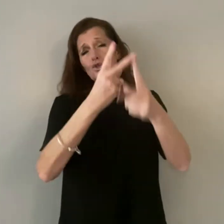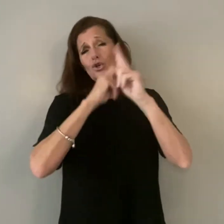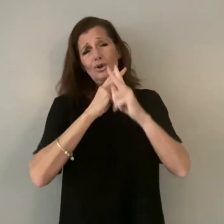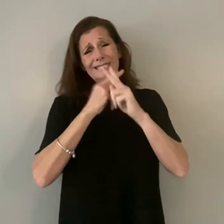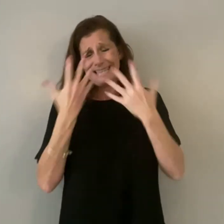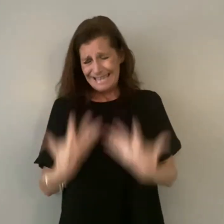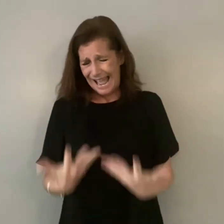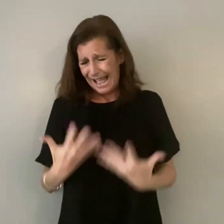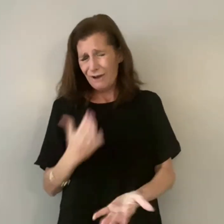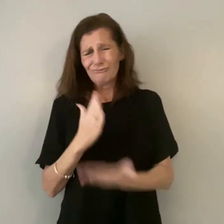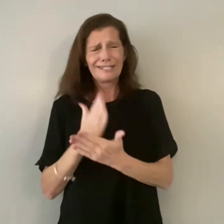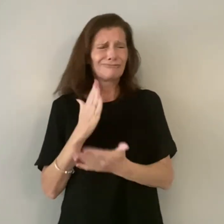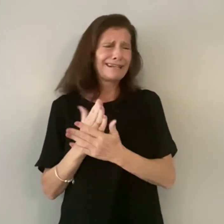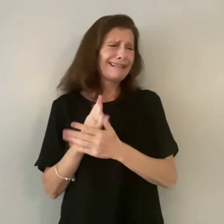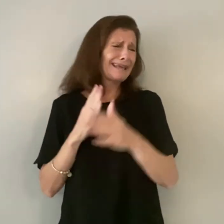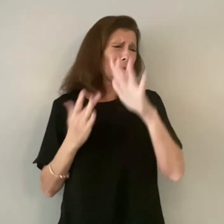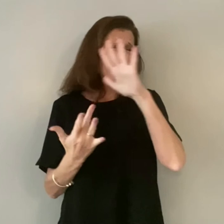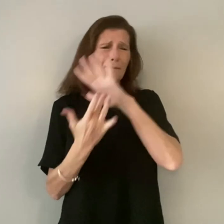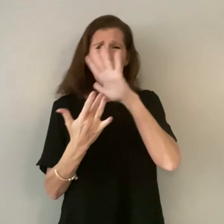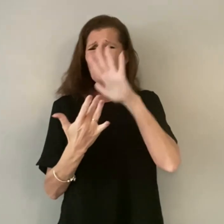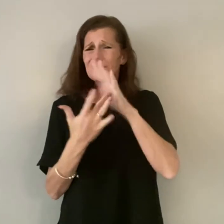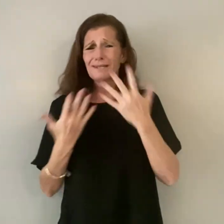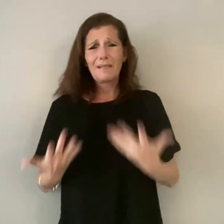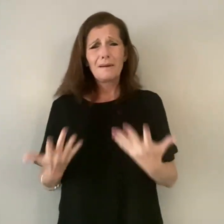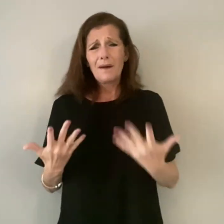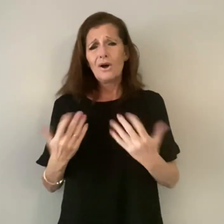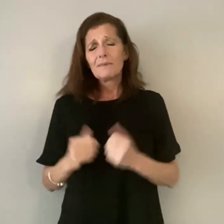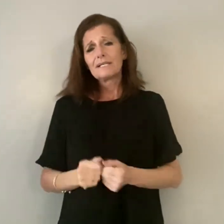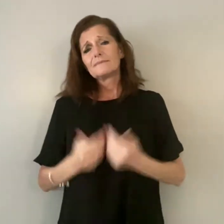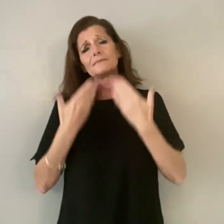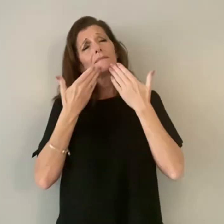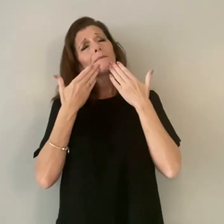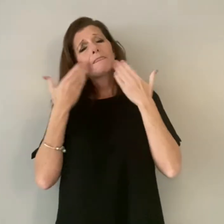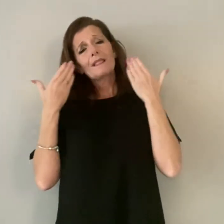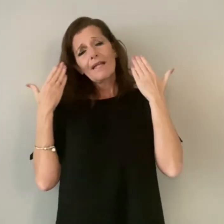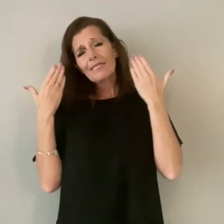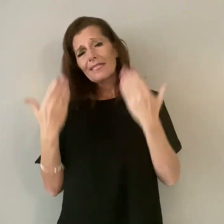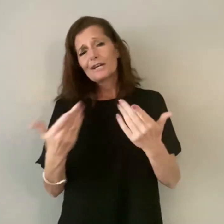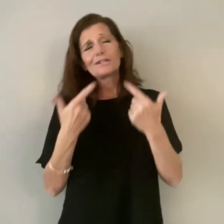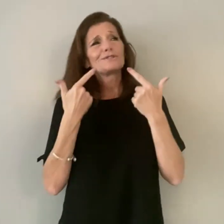Never more important. It's critical right now. Well, thank you so much.